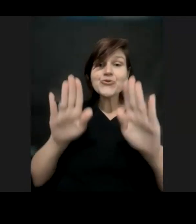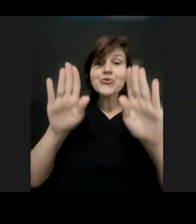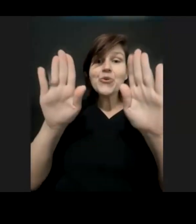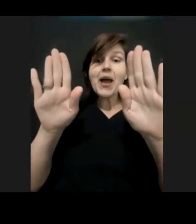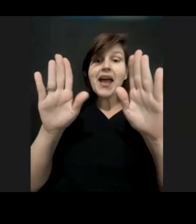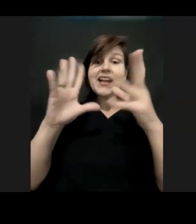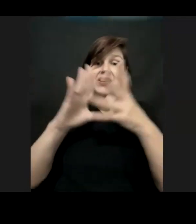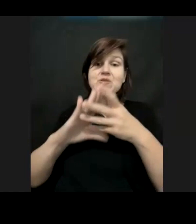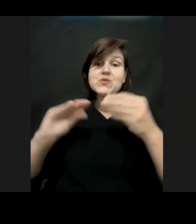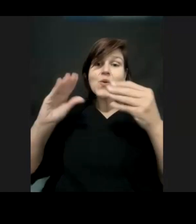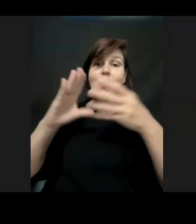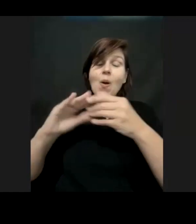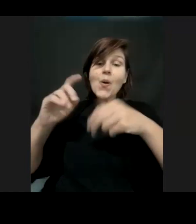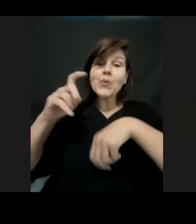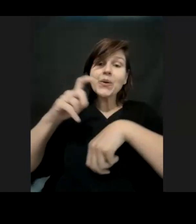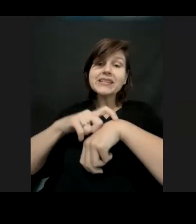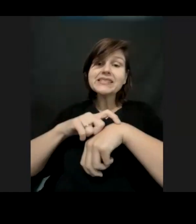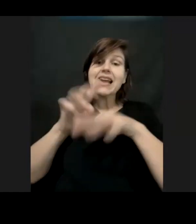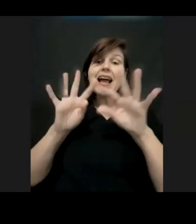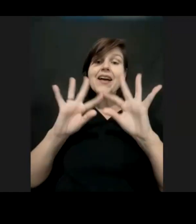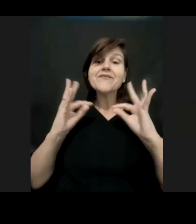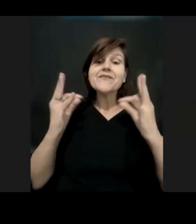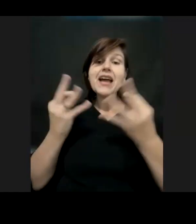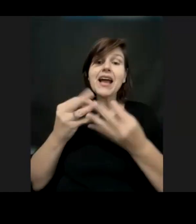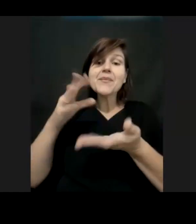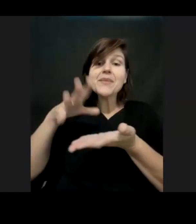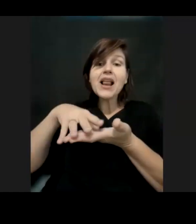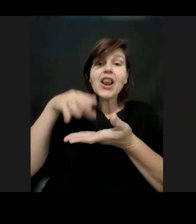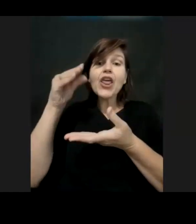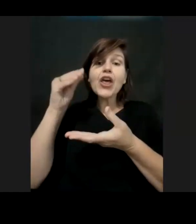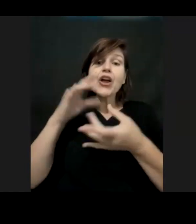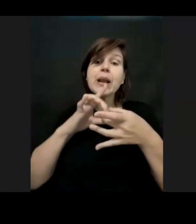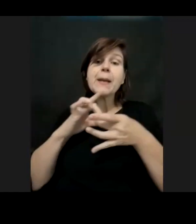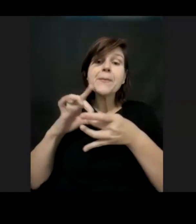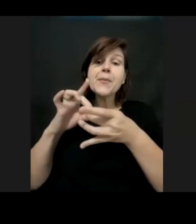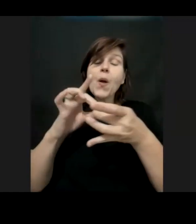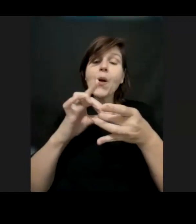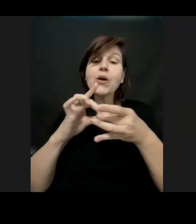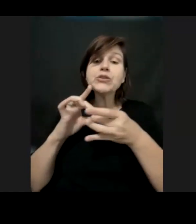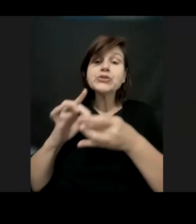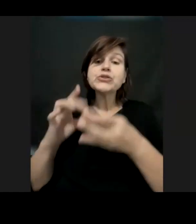It's the Family Learning Partnership Story Time Show for the Deafblind Project,